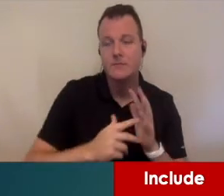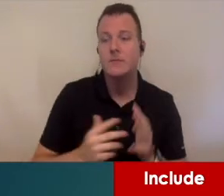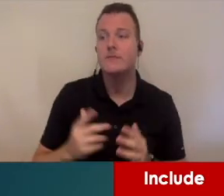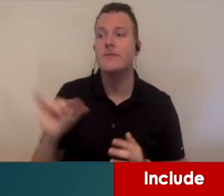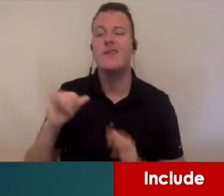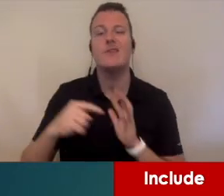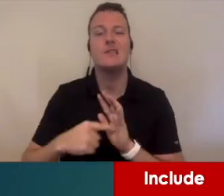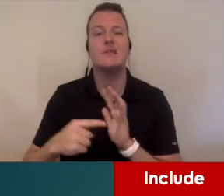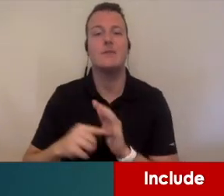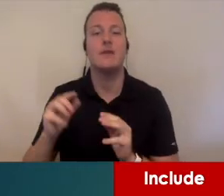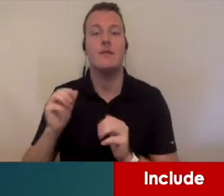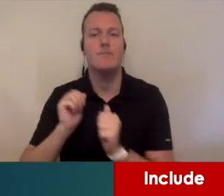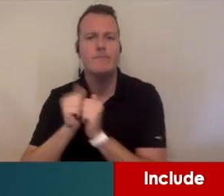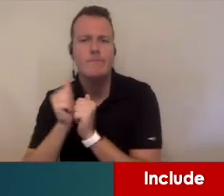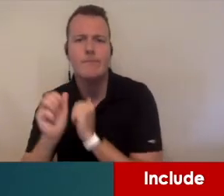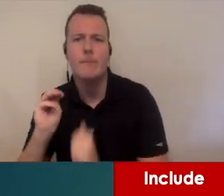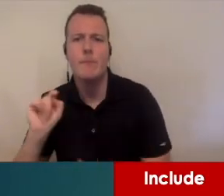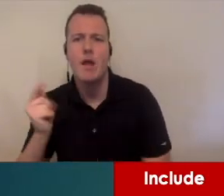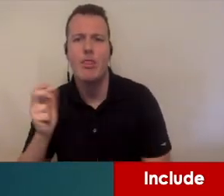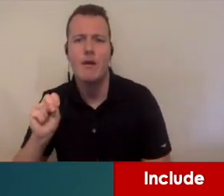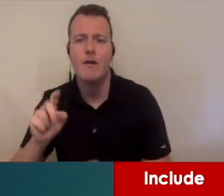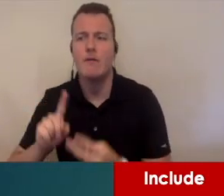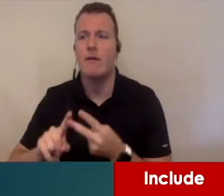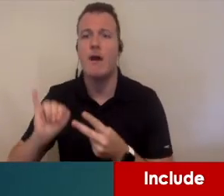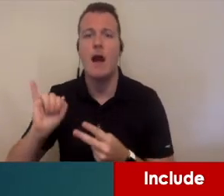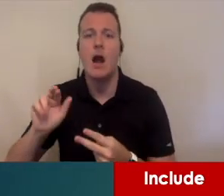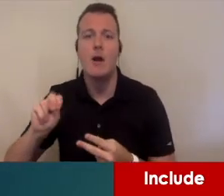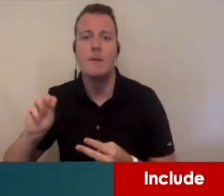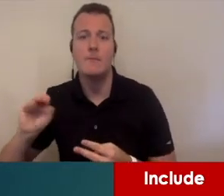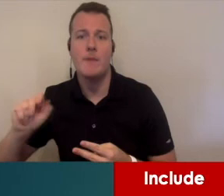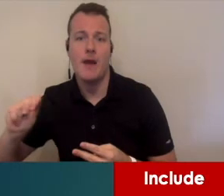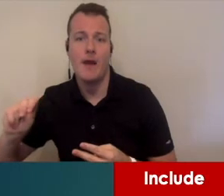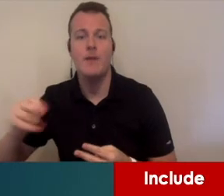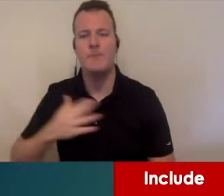marathon runners, or they're Iron Man. I did my fourth year at Mayo Clinic Arizona,